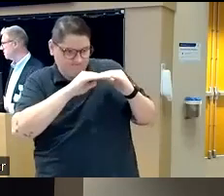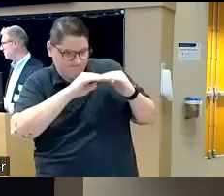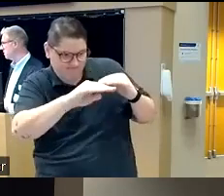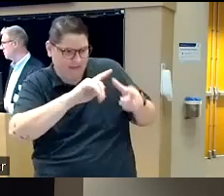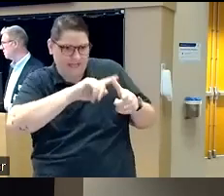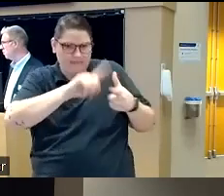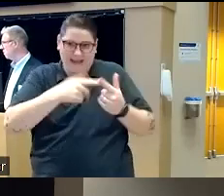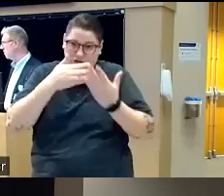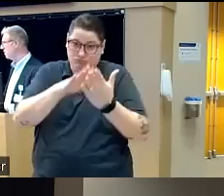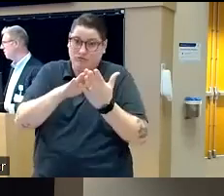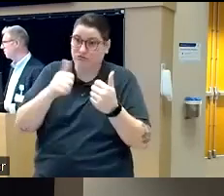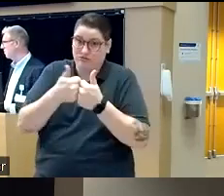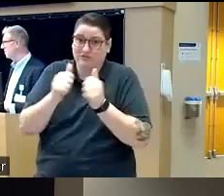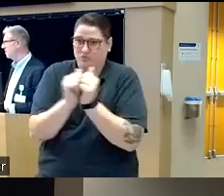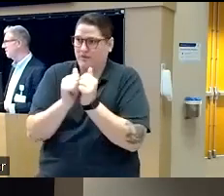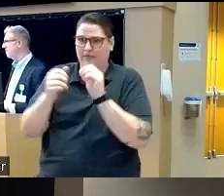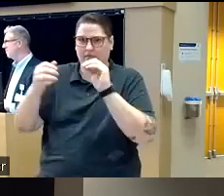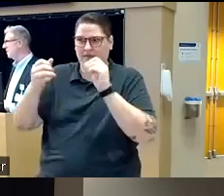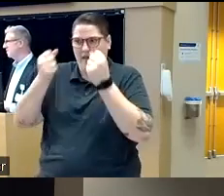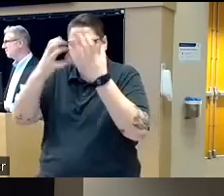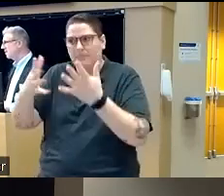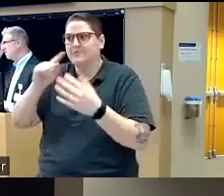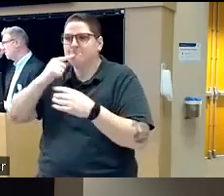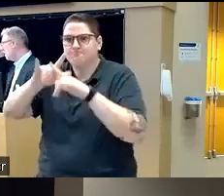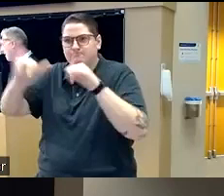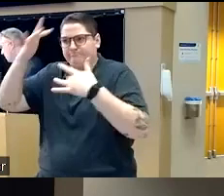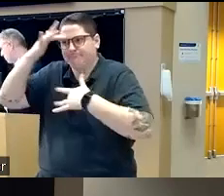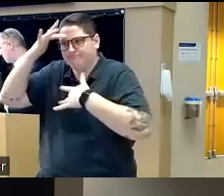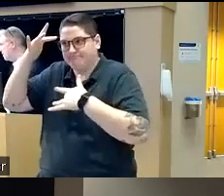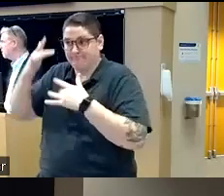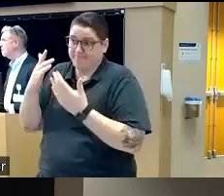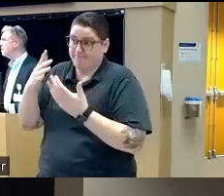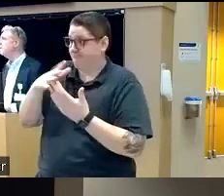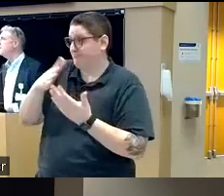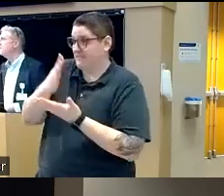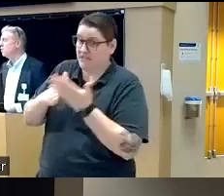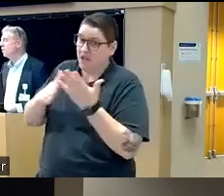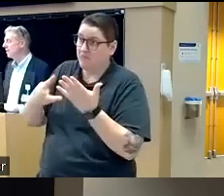particularly with the comorbidity numbers we see in in some cases even higher right that require